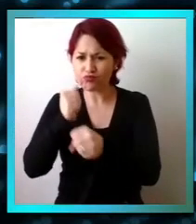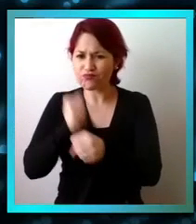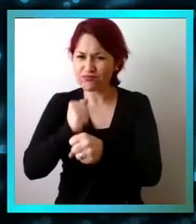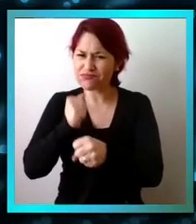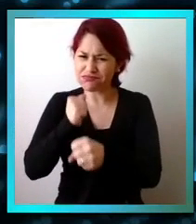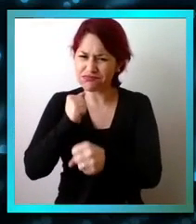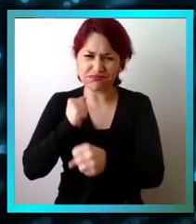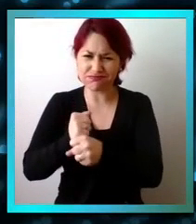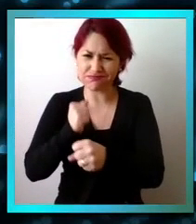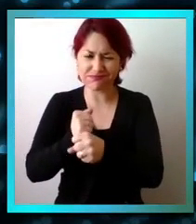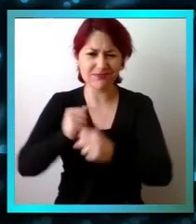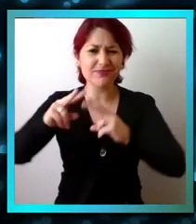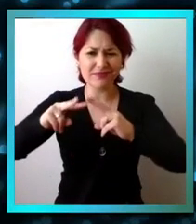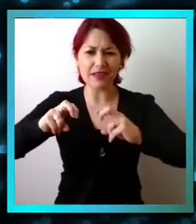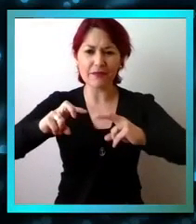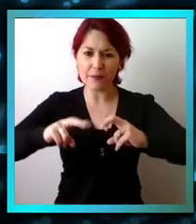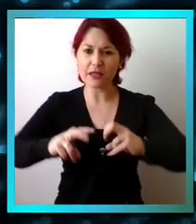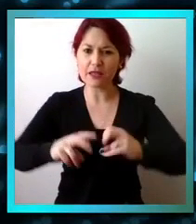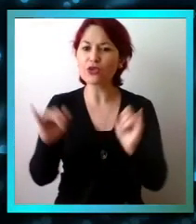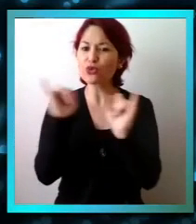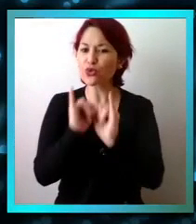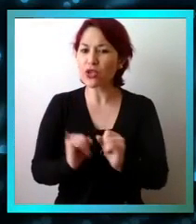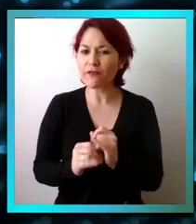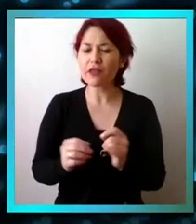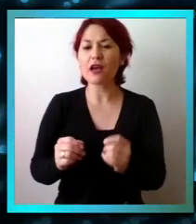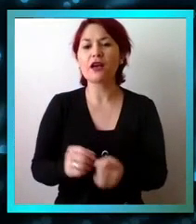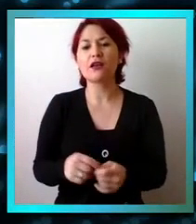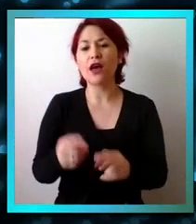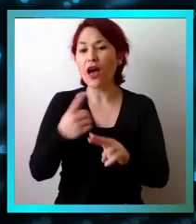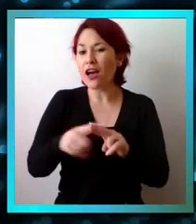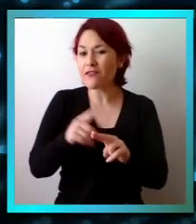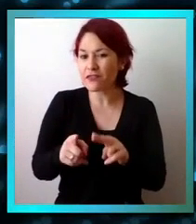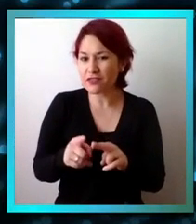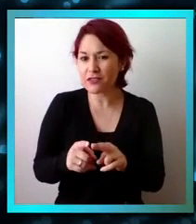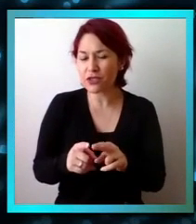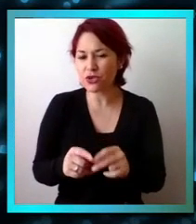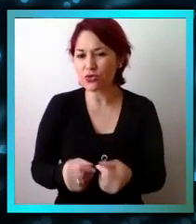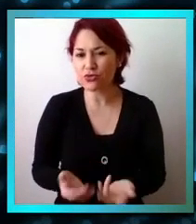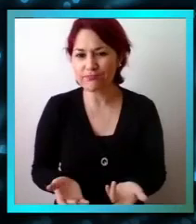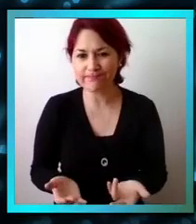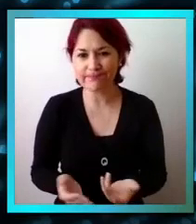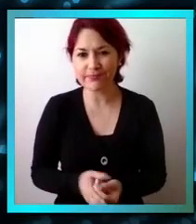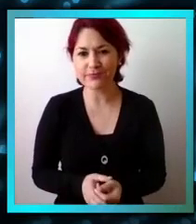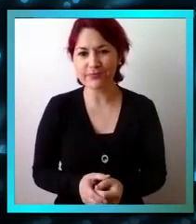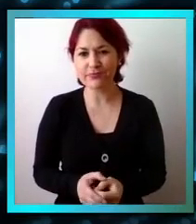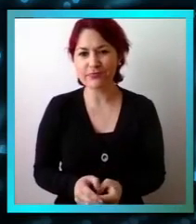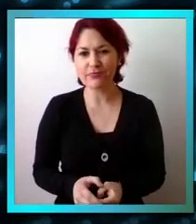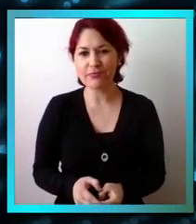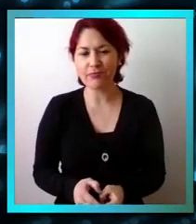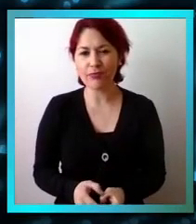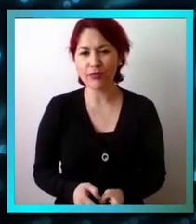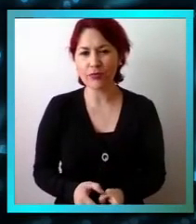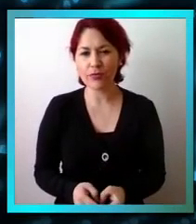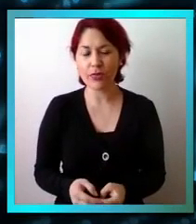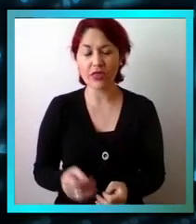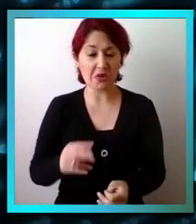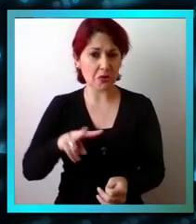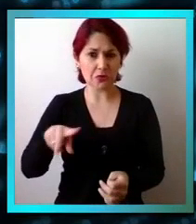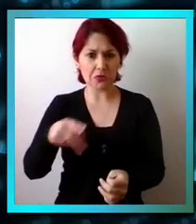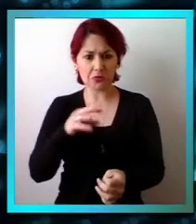but we know about this particular file uh do we have it in our database uh what's the activity